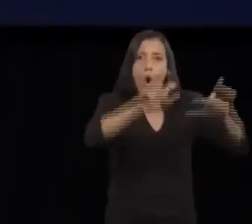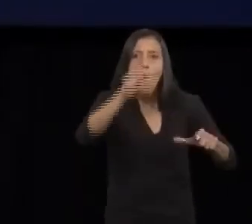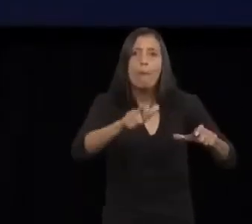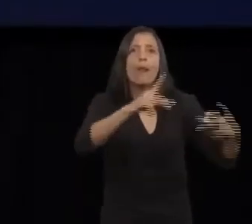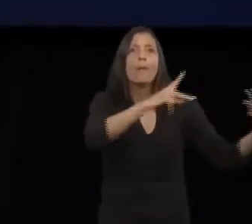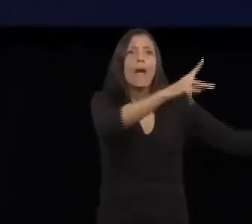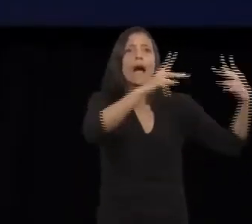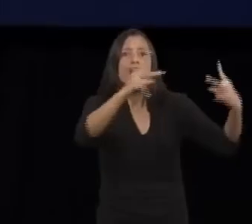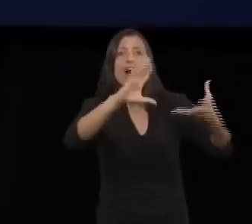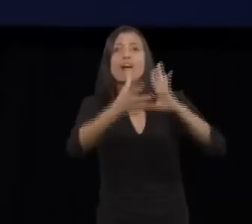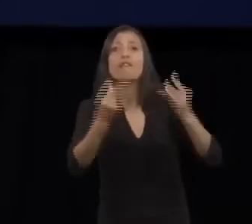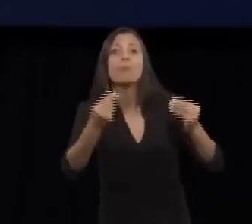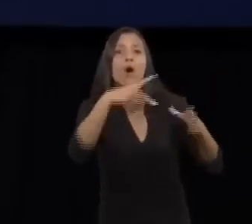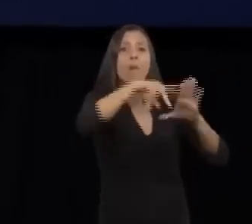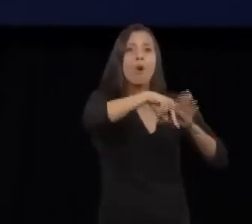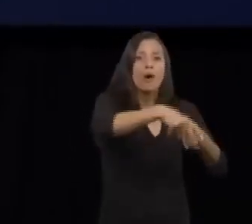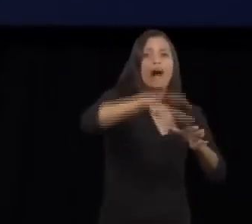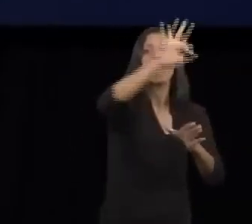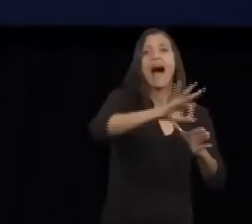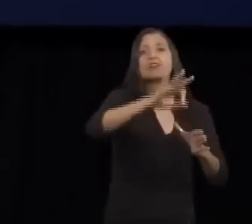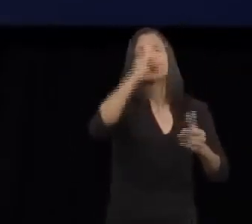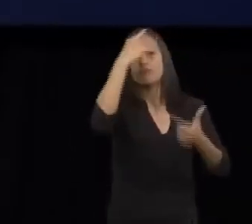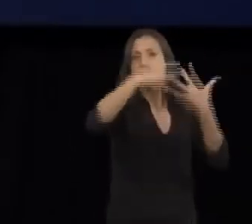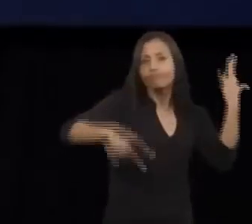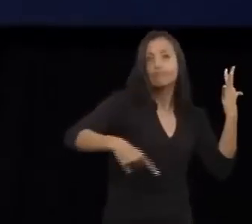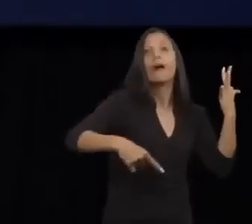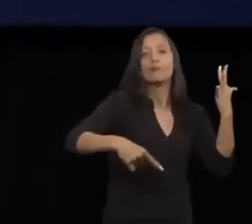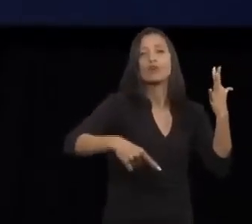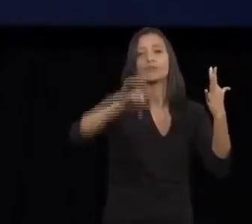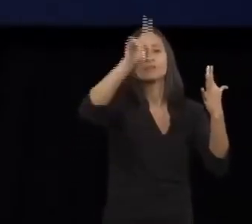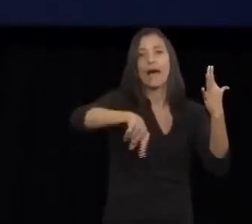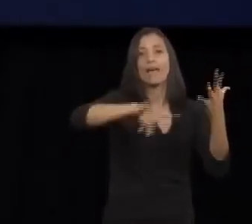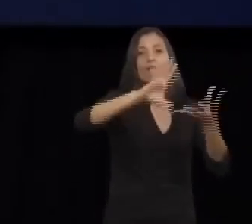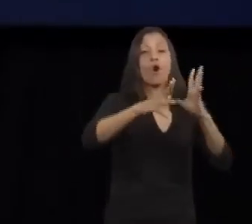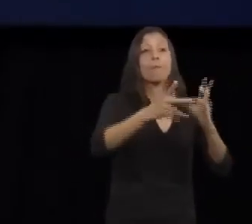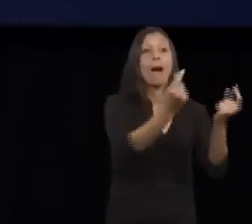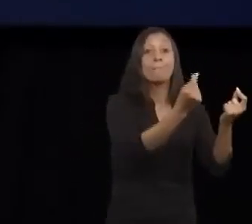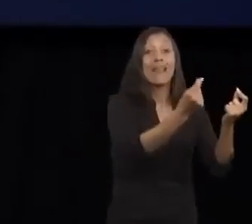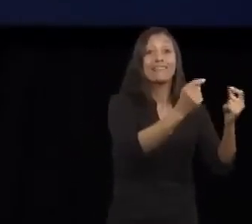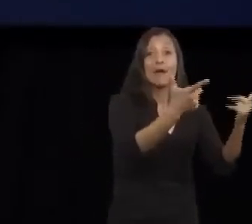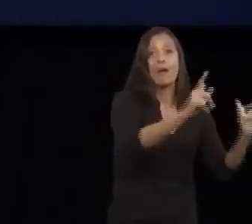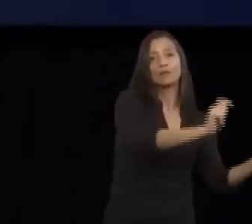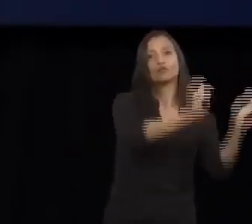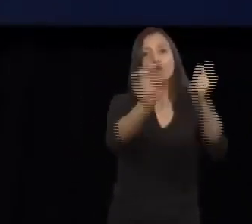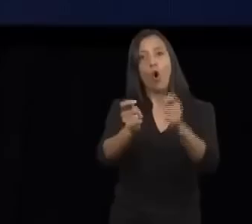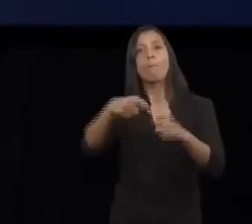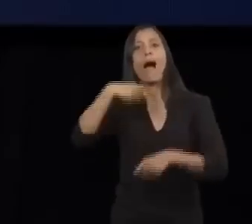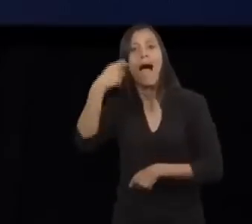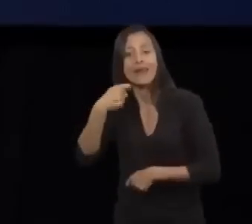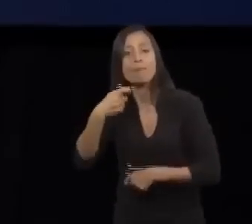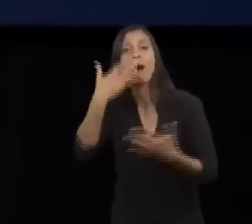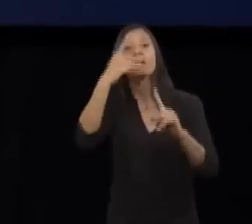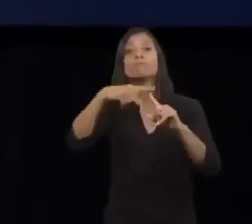Now, when the man became sedentary, he began to use other types of goods